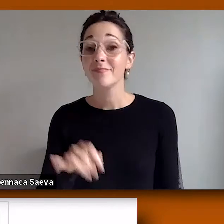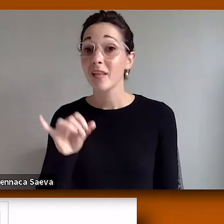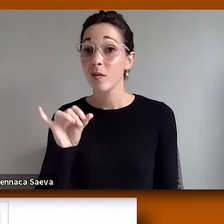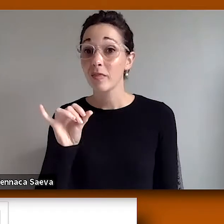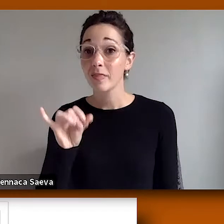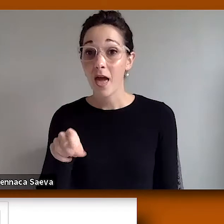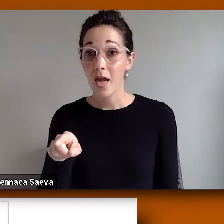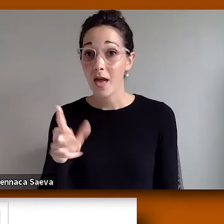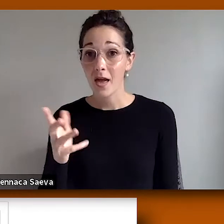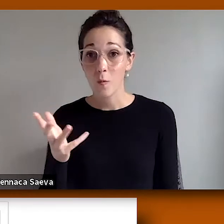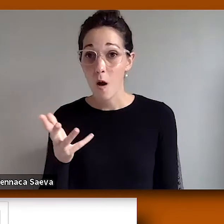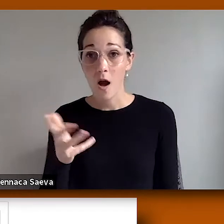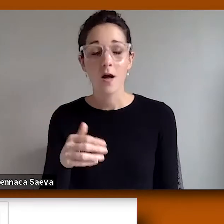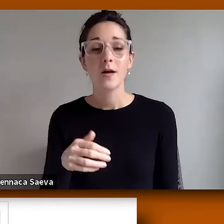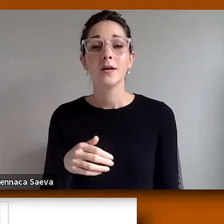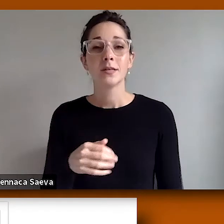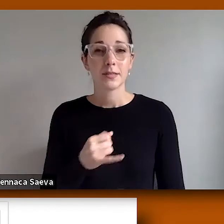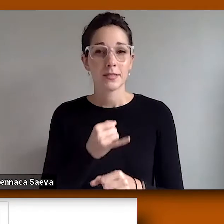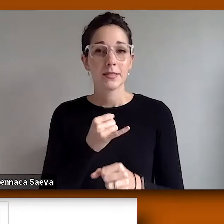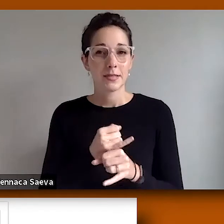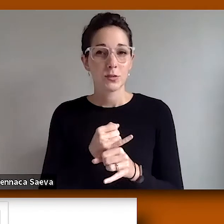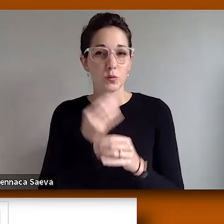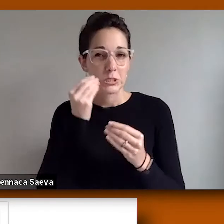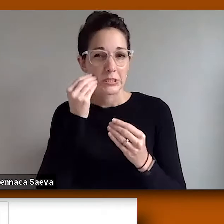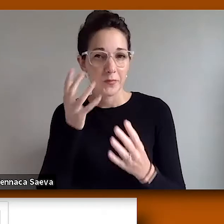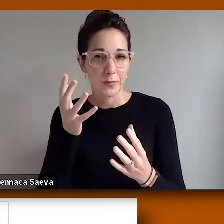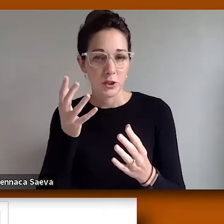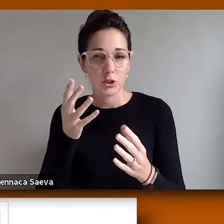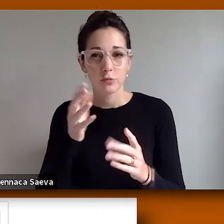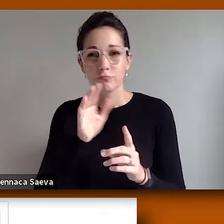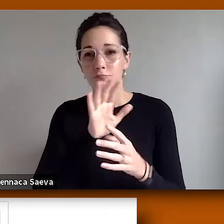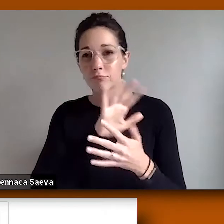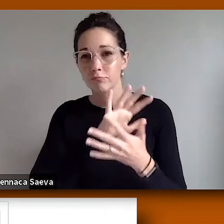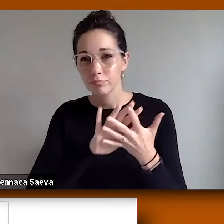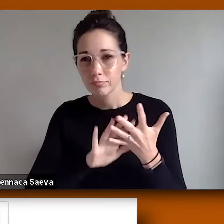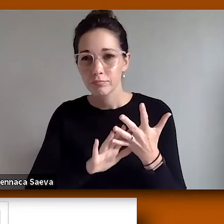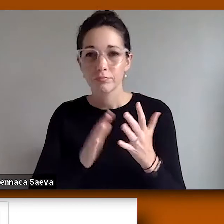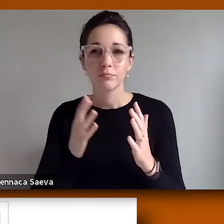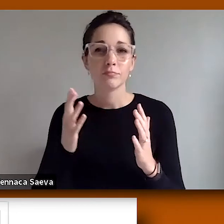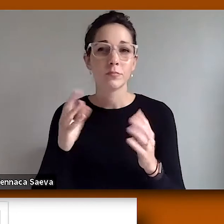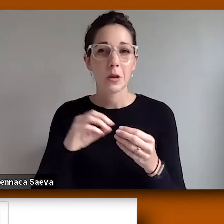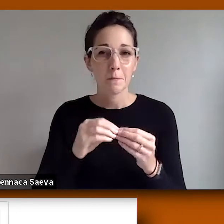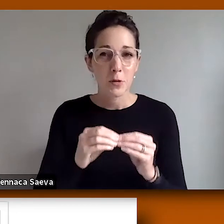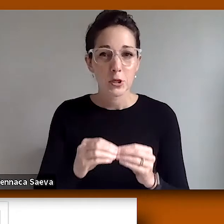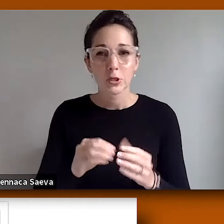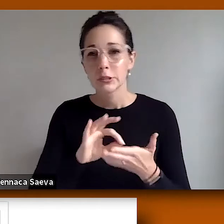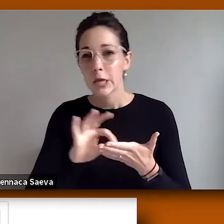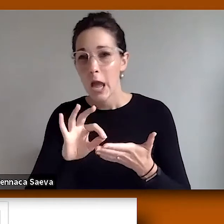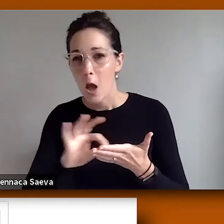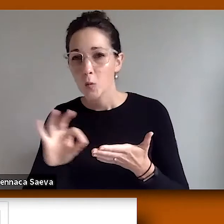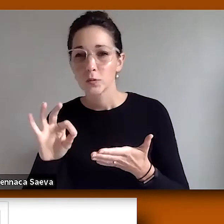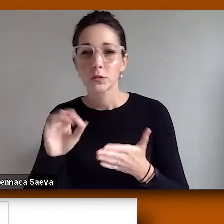This should have the institution's information. It'll include DUNS numbers and other information